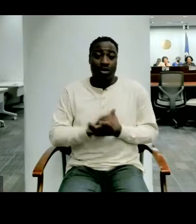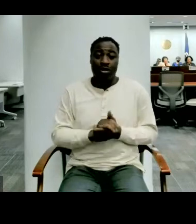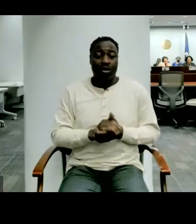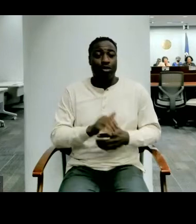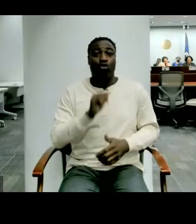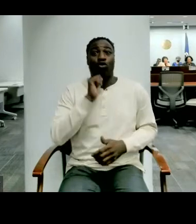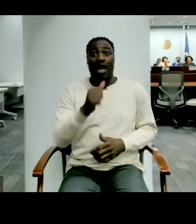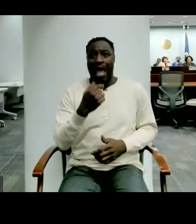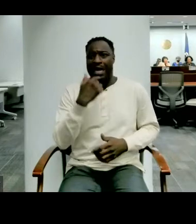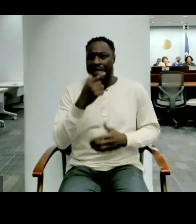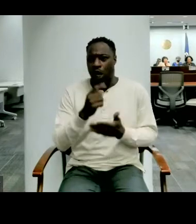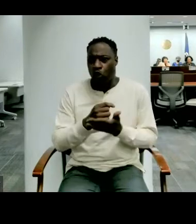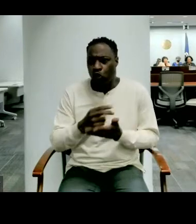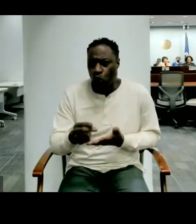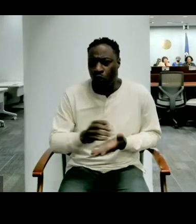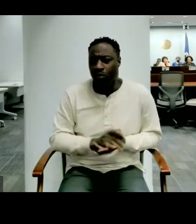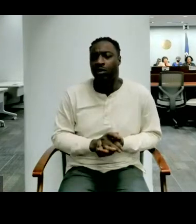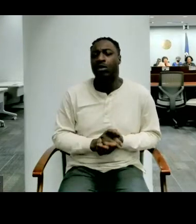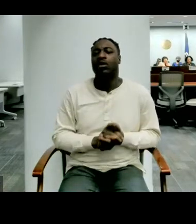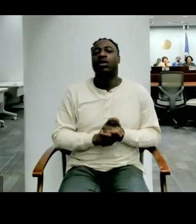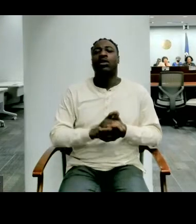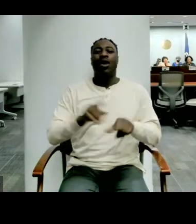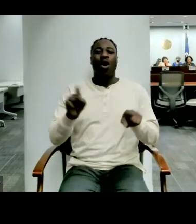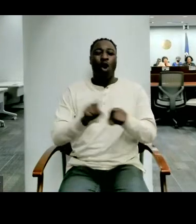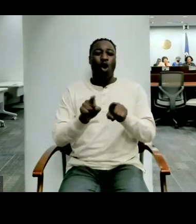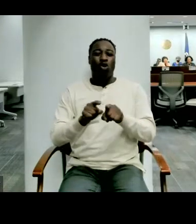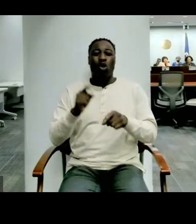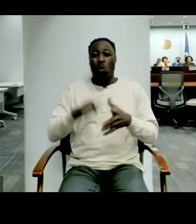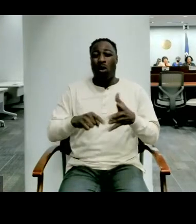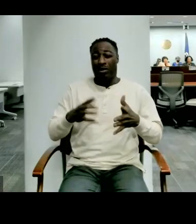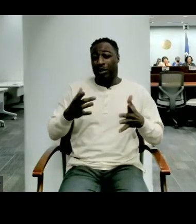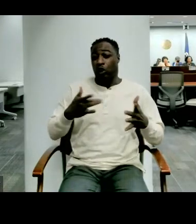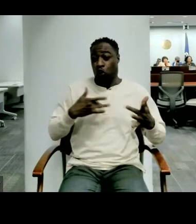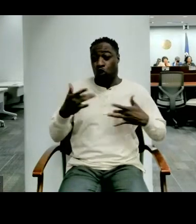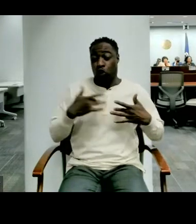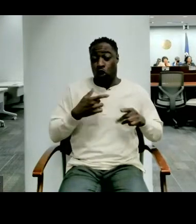I think the other thing I would flag that has been very concerning from our perspective